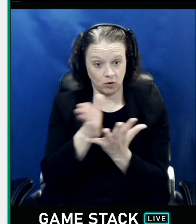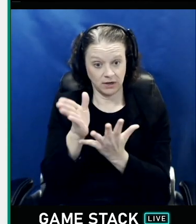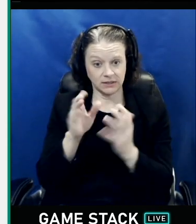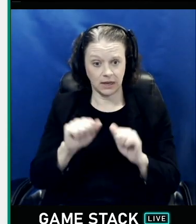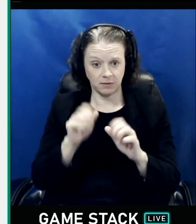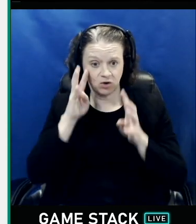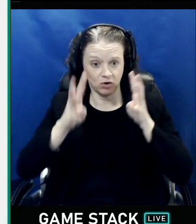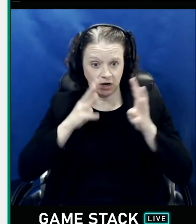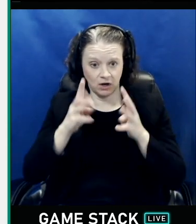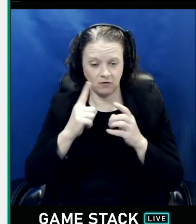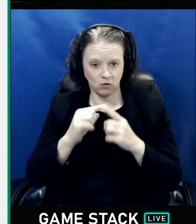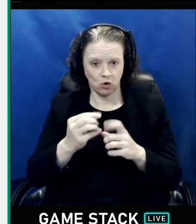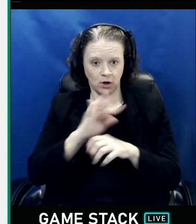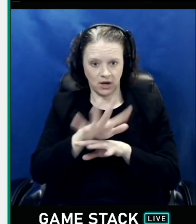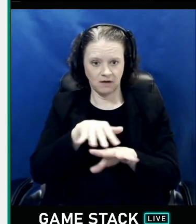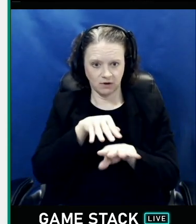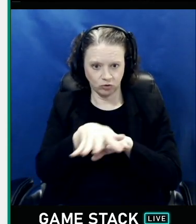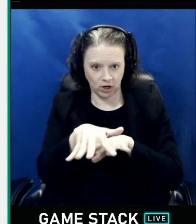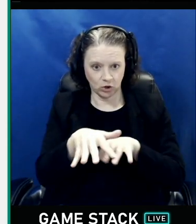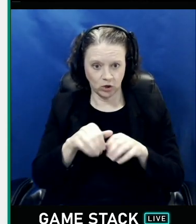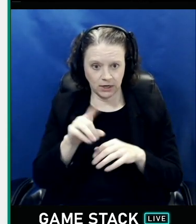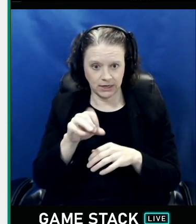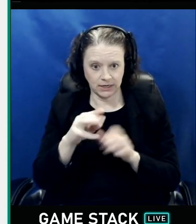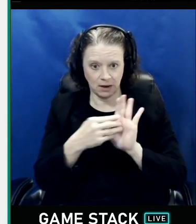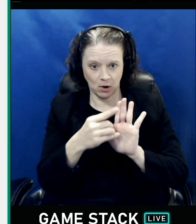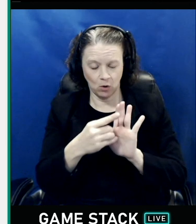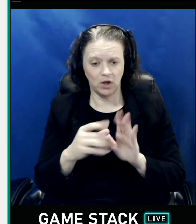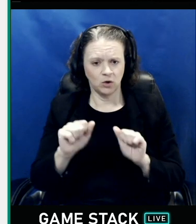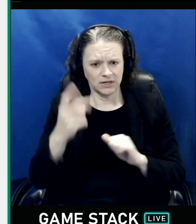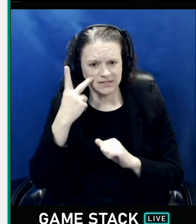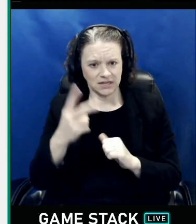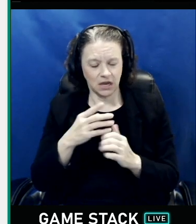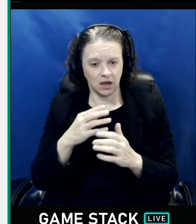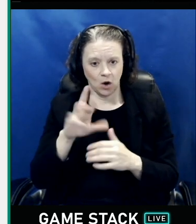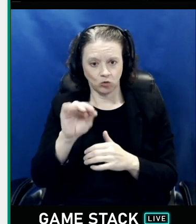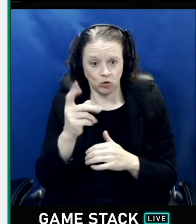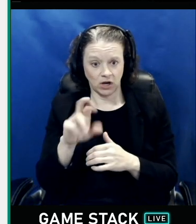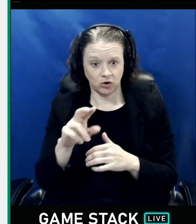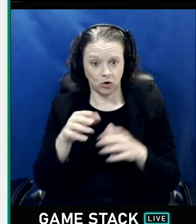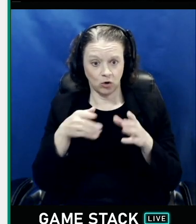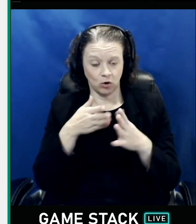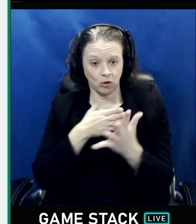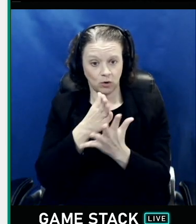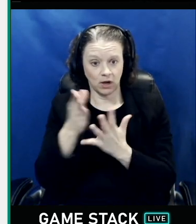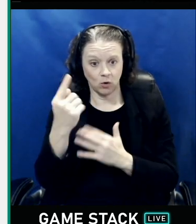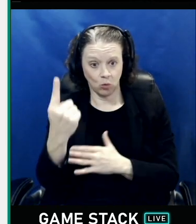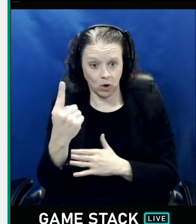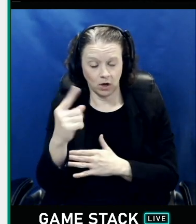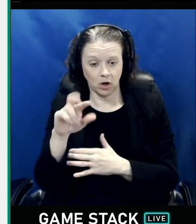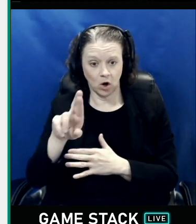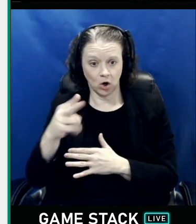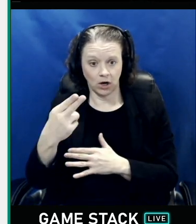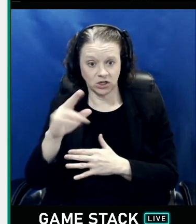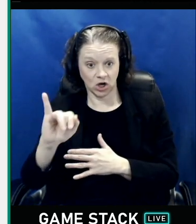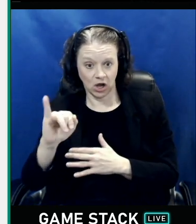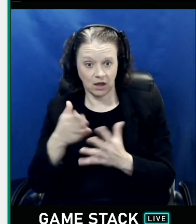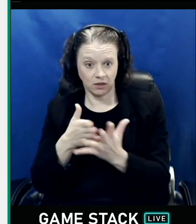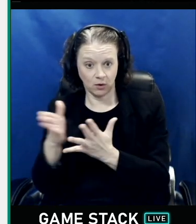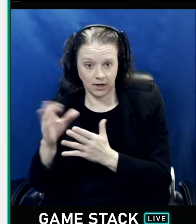the Windows Performance Analyzer revealed the hottest threads were Render thread one, RHI thread and main followed by the Task Graph threads.